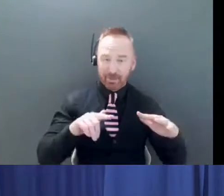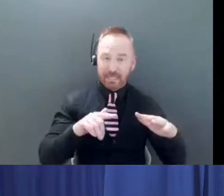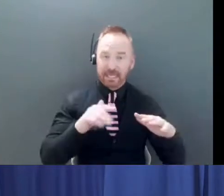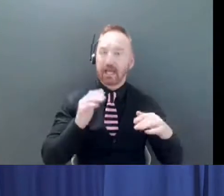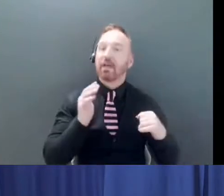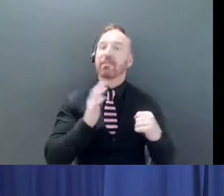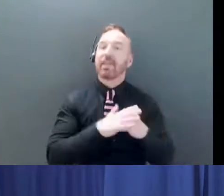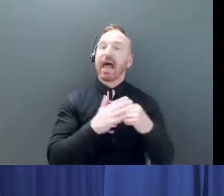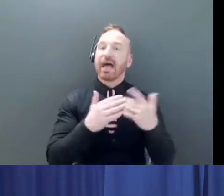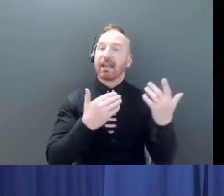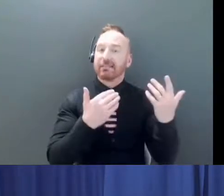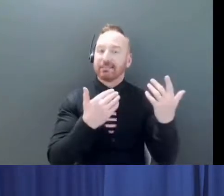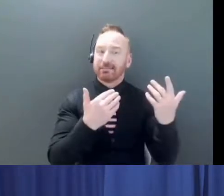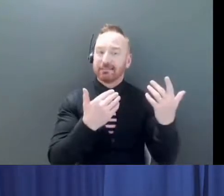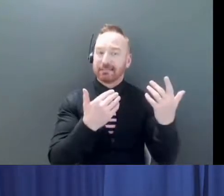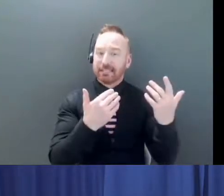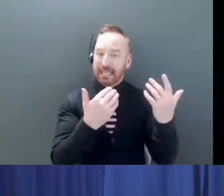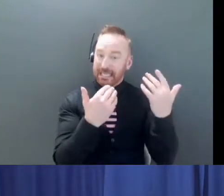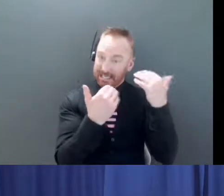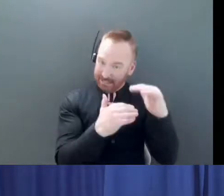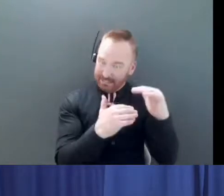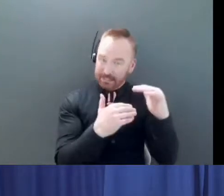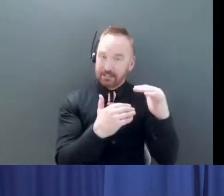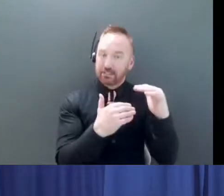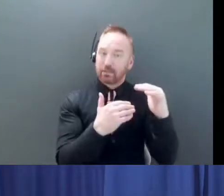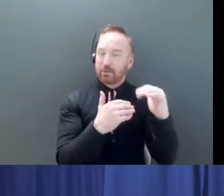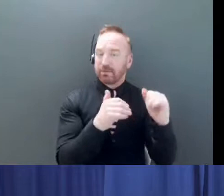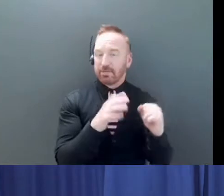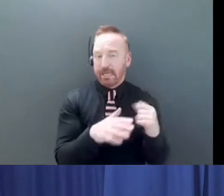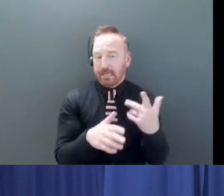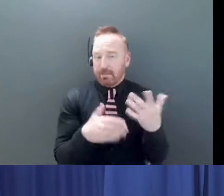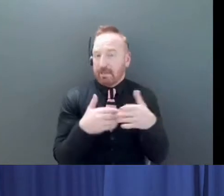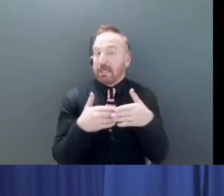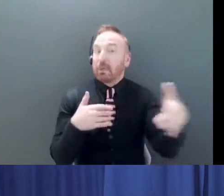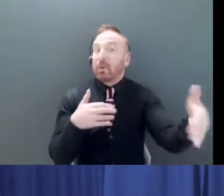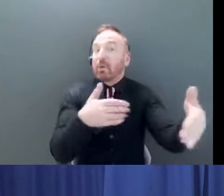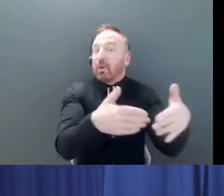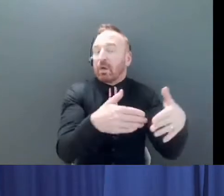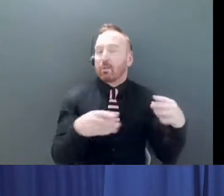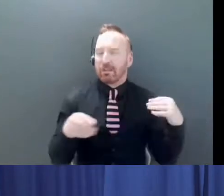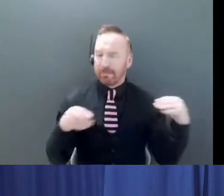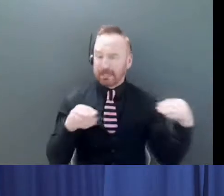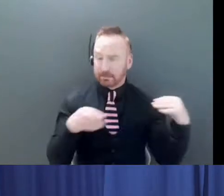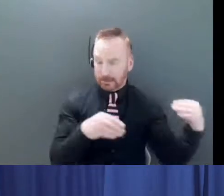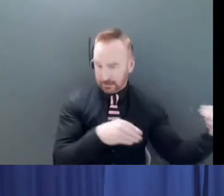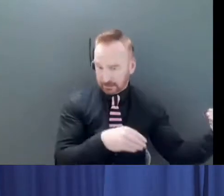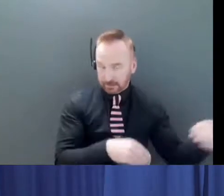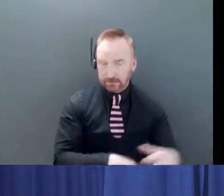ahead. So as elsewhere in Canada, I'm